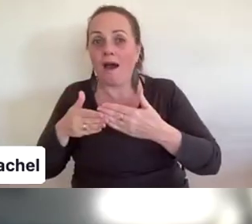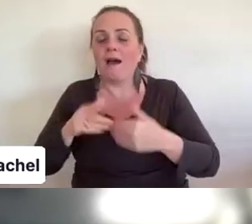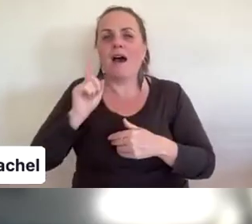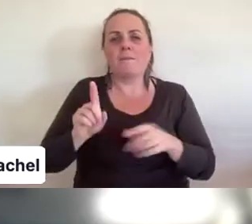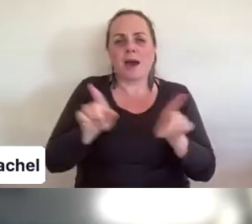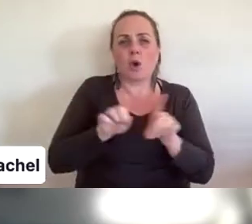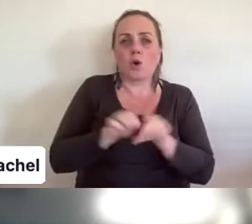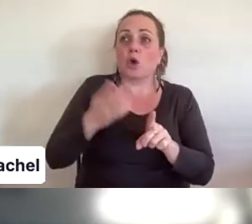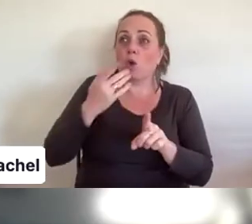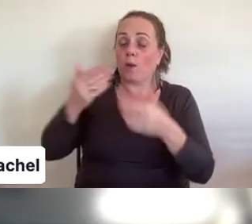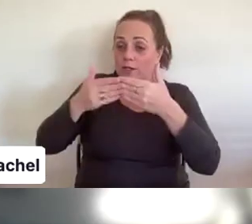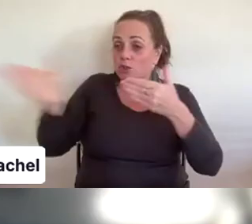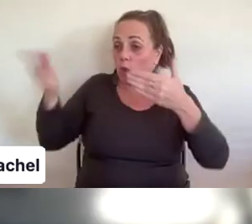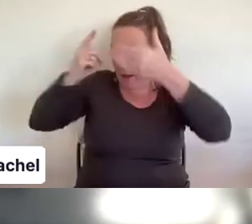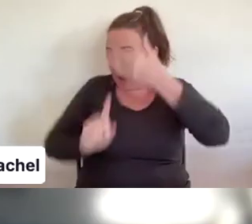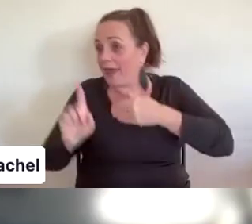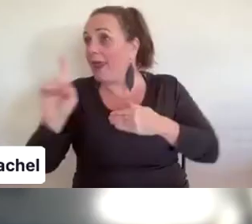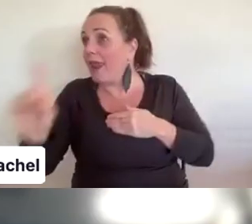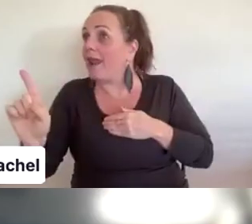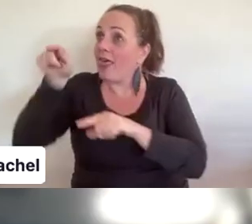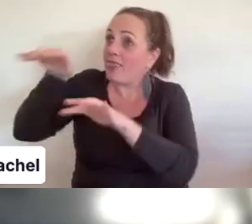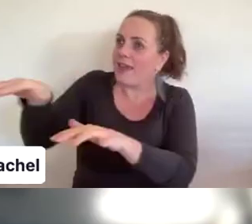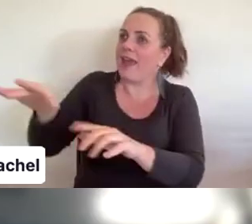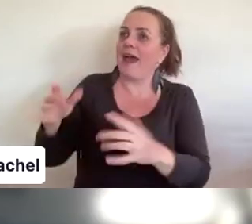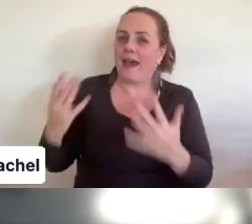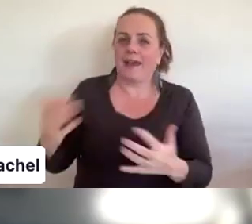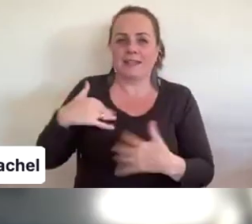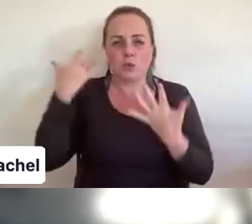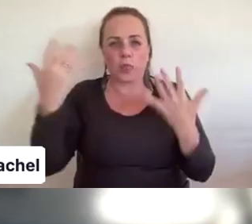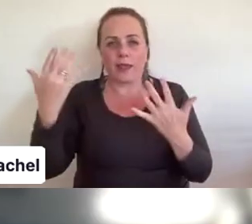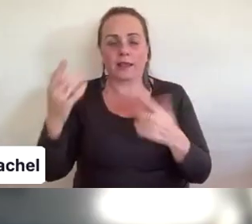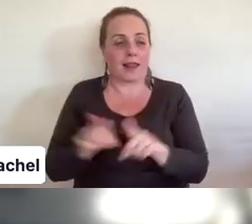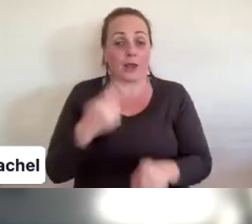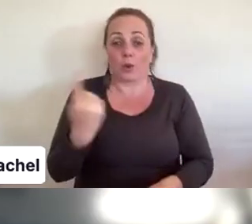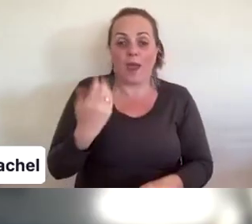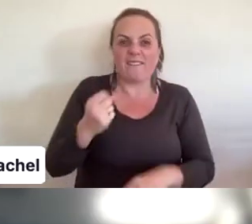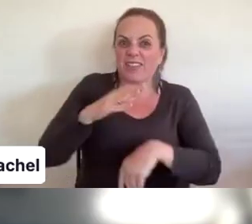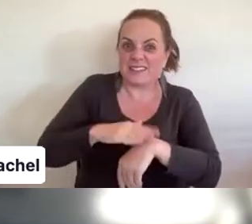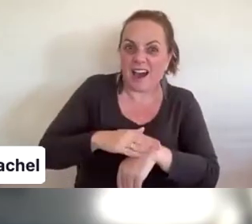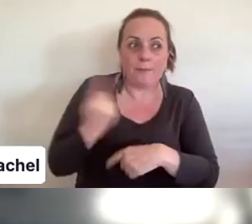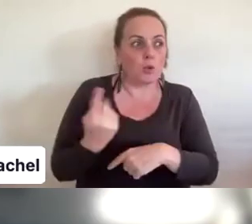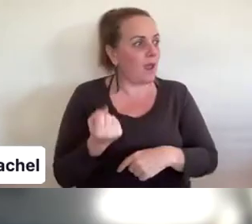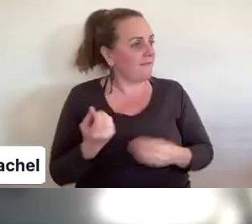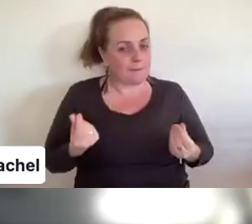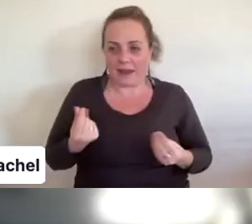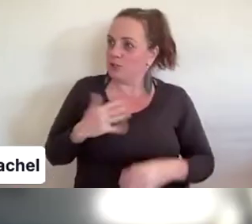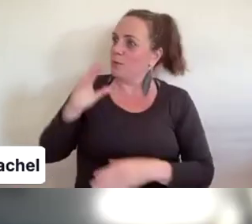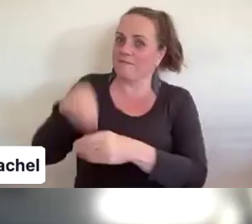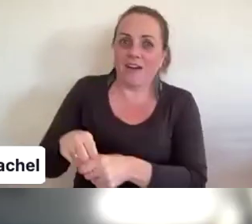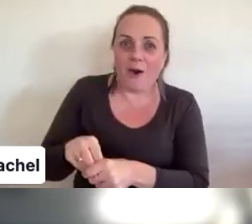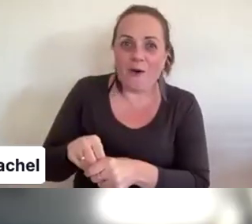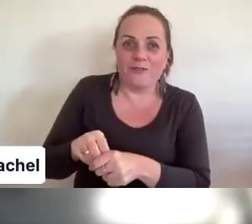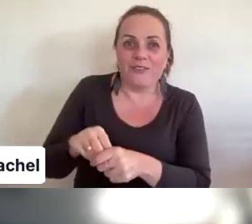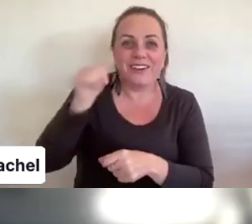the table. So who has the time and resources to be involved, whose experiences to date would make